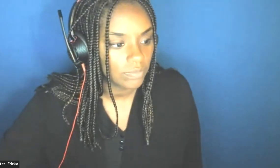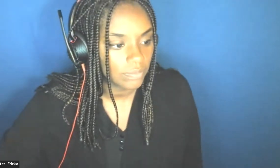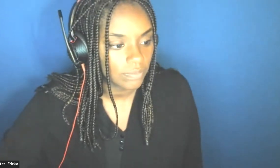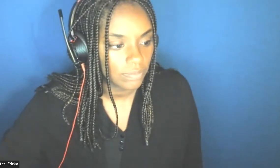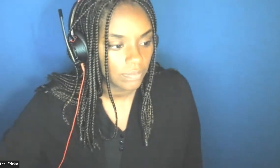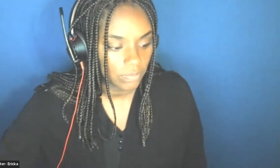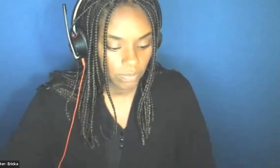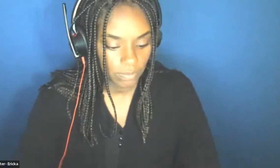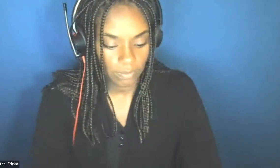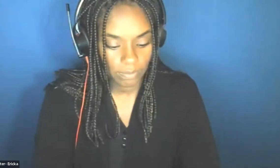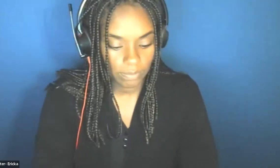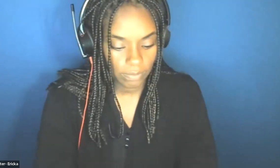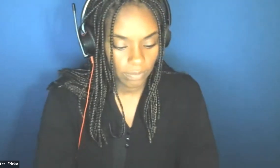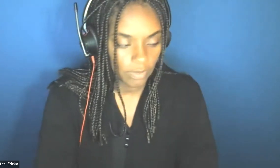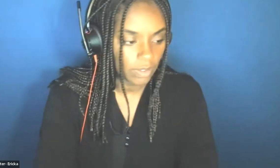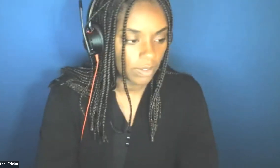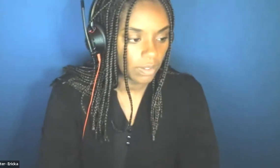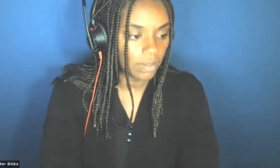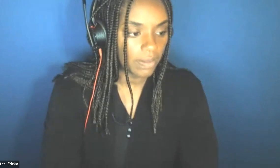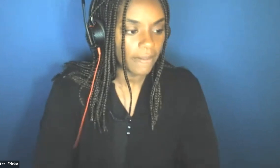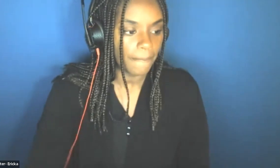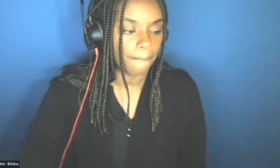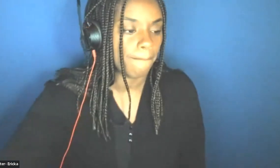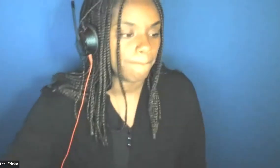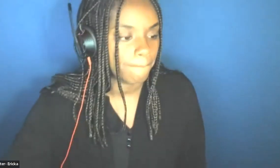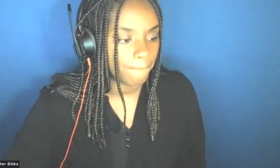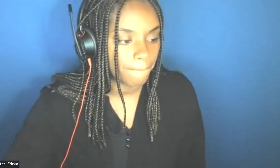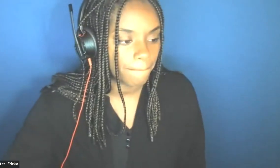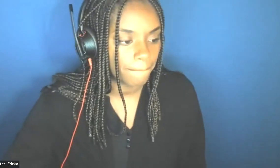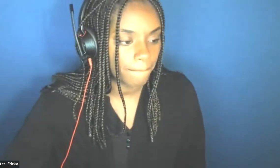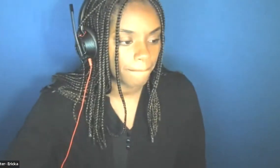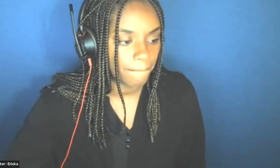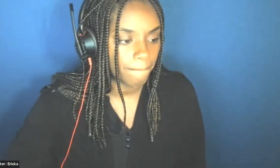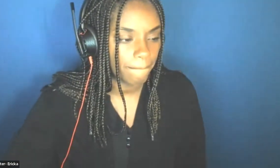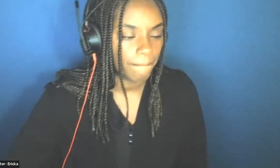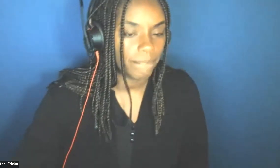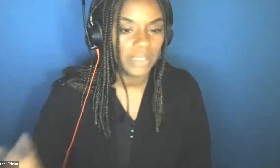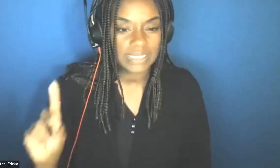And this reinforces a 2013 --